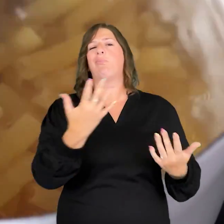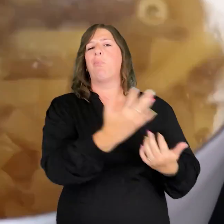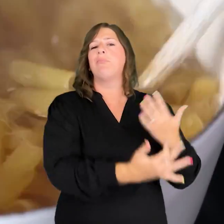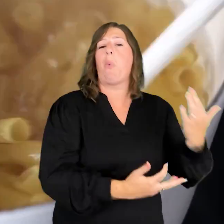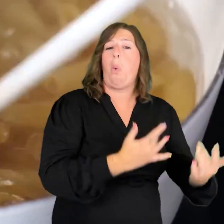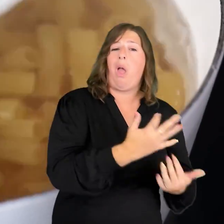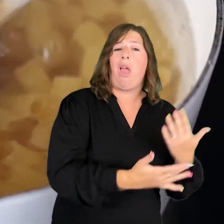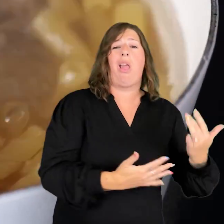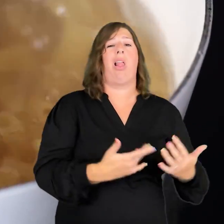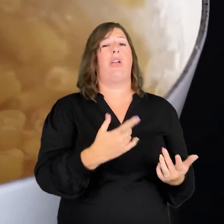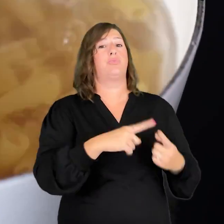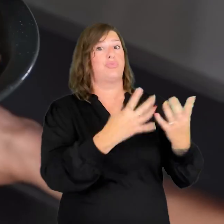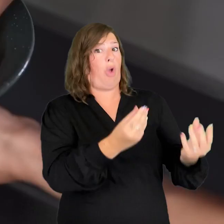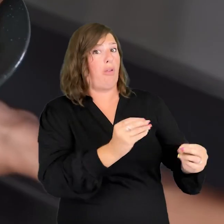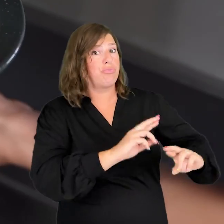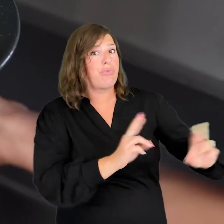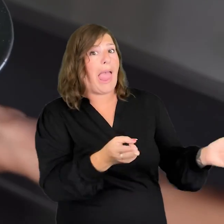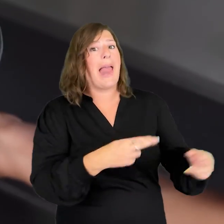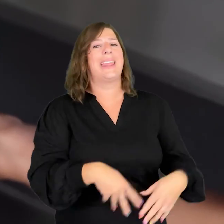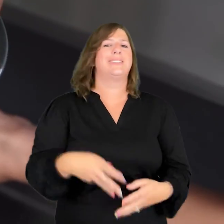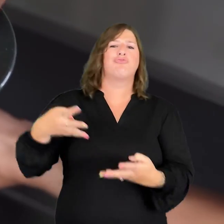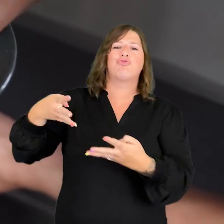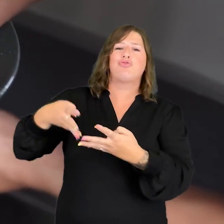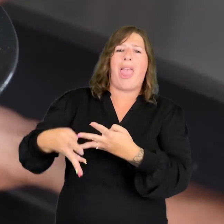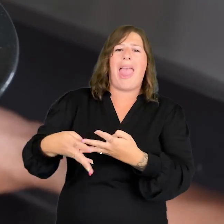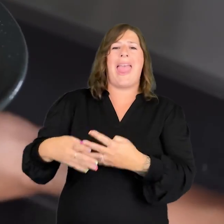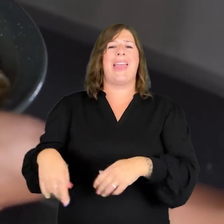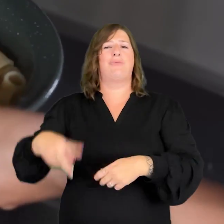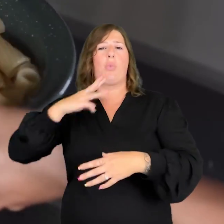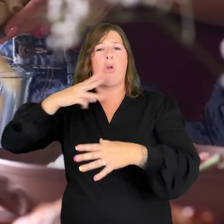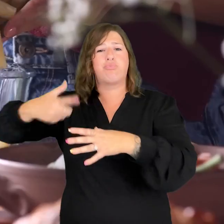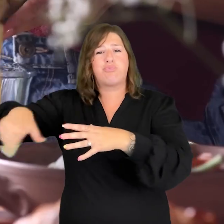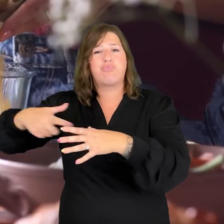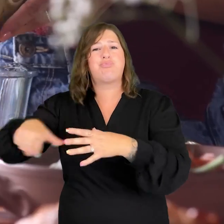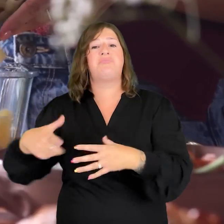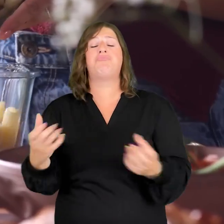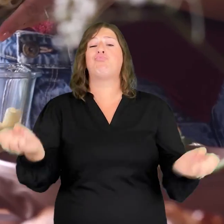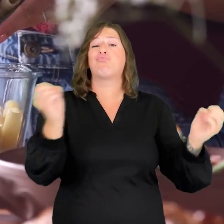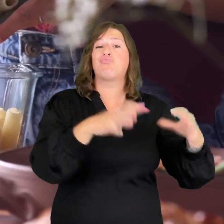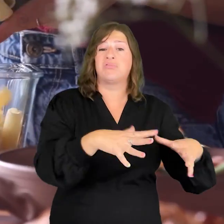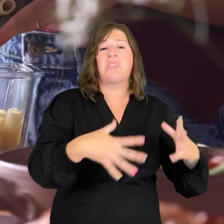and when it is we’ll drain it, rinse it under water, and then optionally you can consider tossing it in